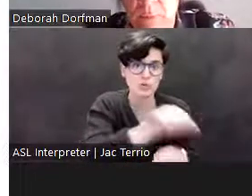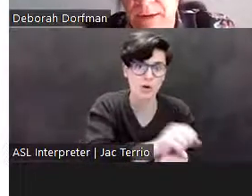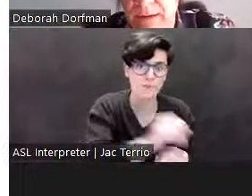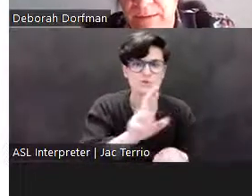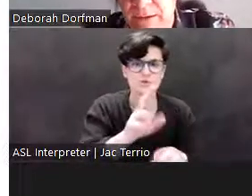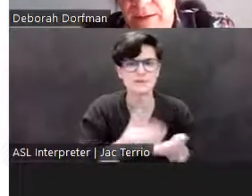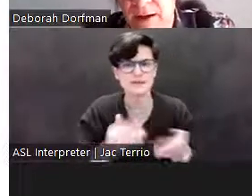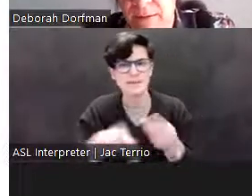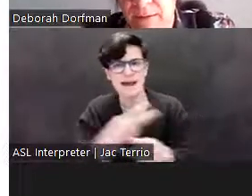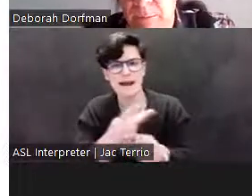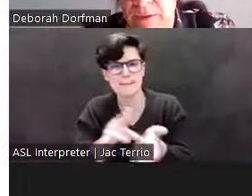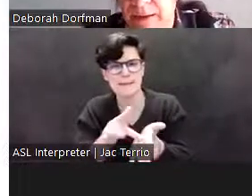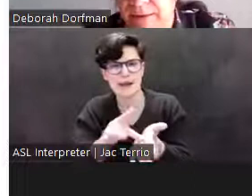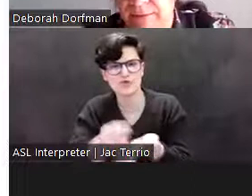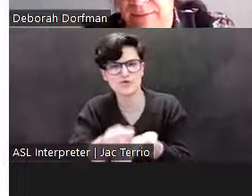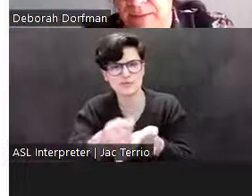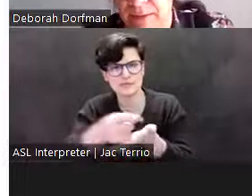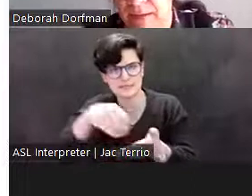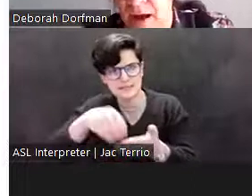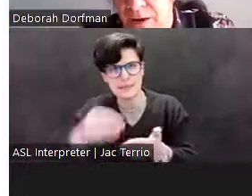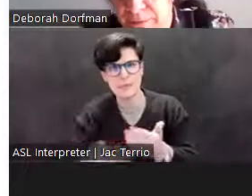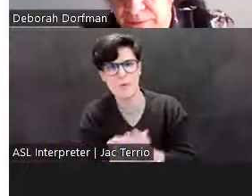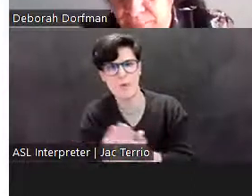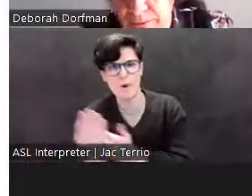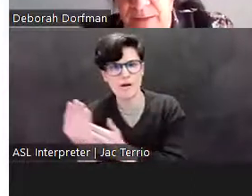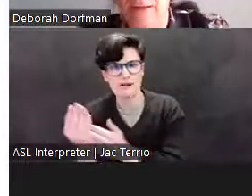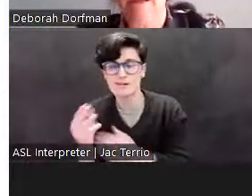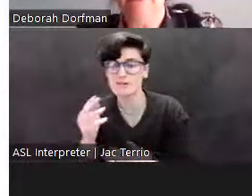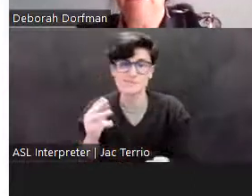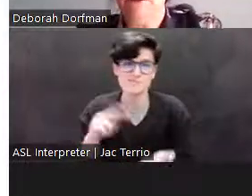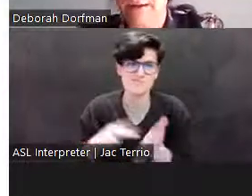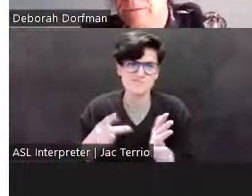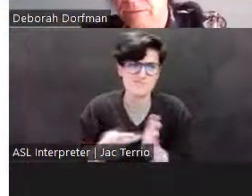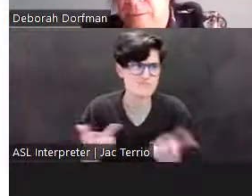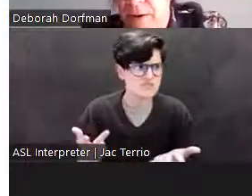morning, it would not necessarily 15:18:51 be an unreasonable thing to ask for